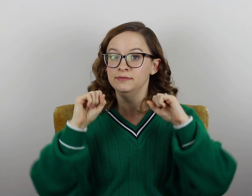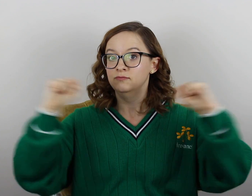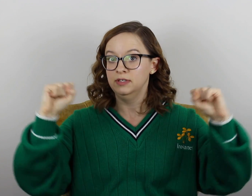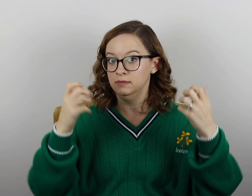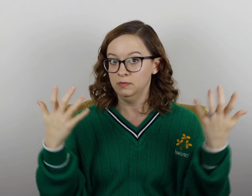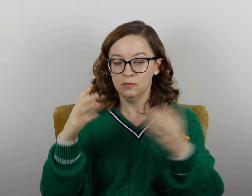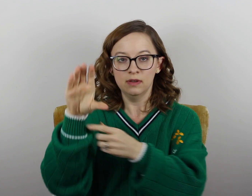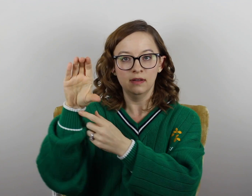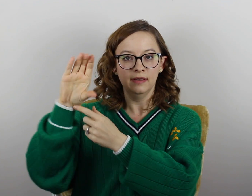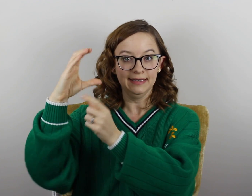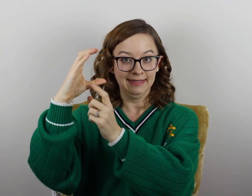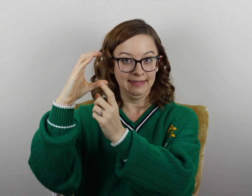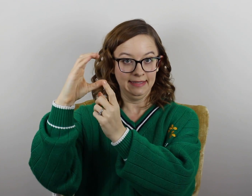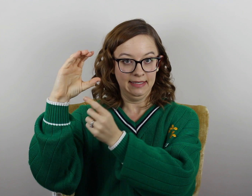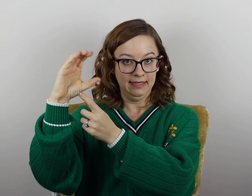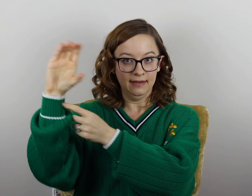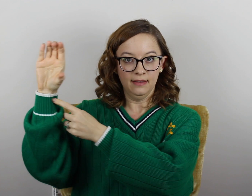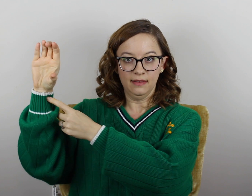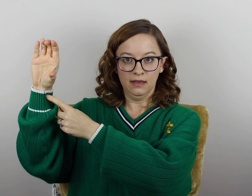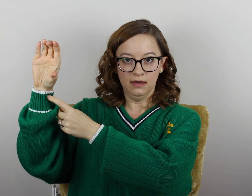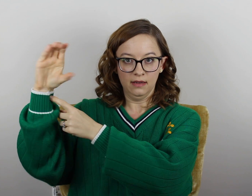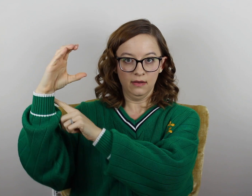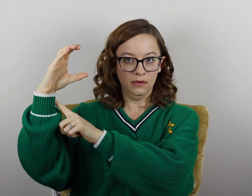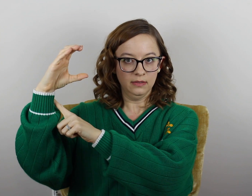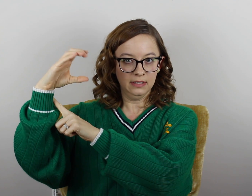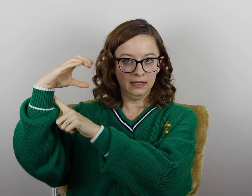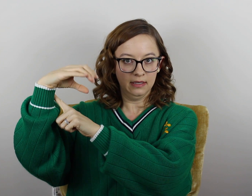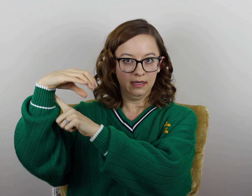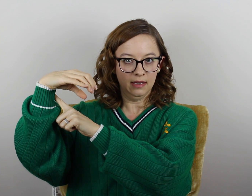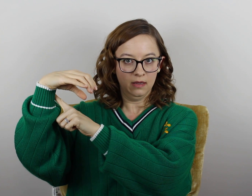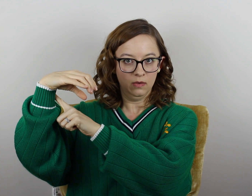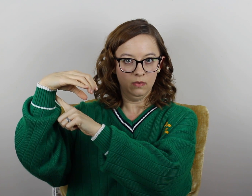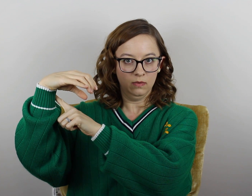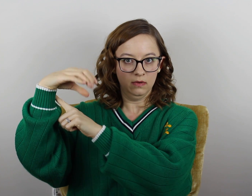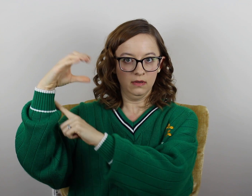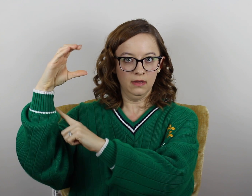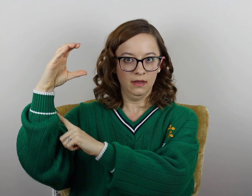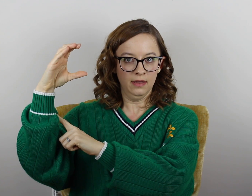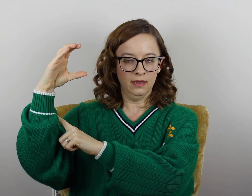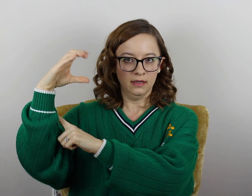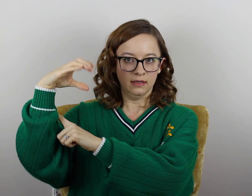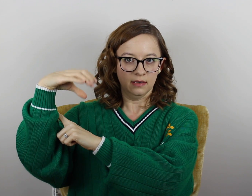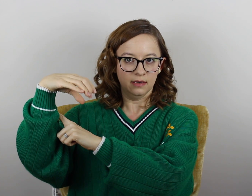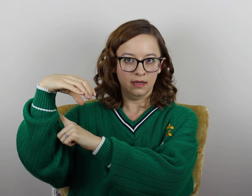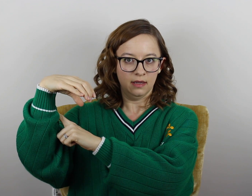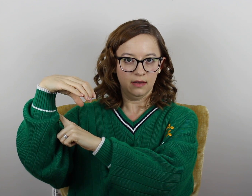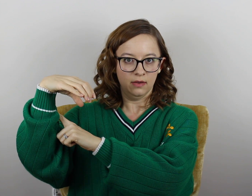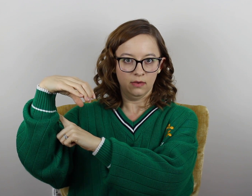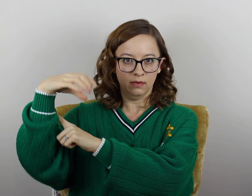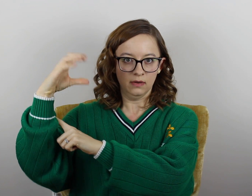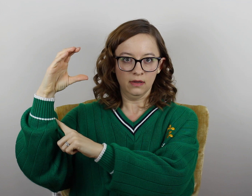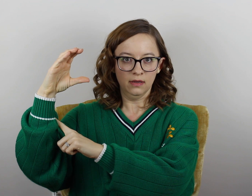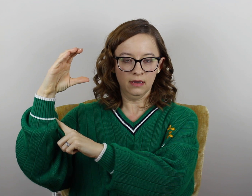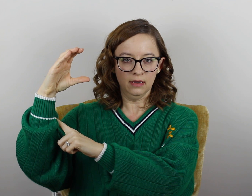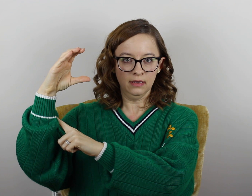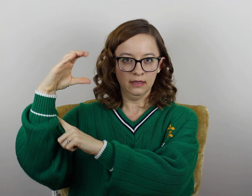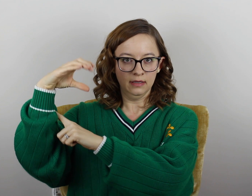The next stretch is -- put your hand in a "C" like so and then put your wrist in a downward motion.